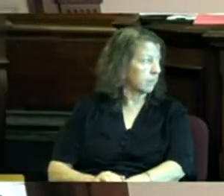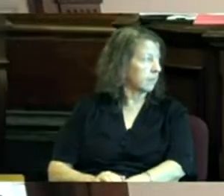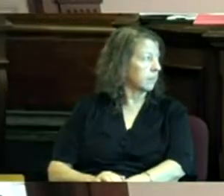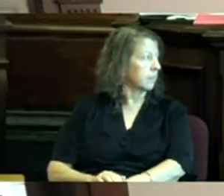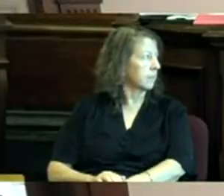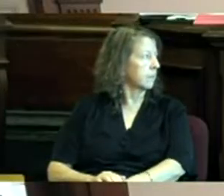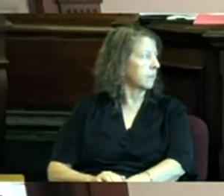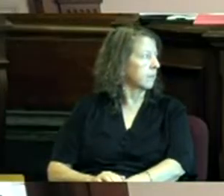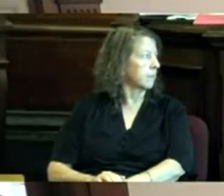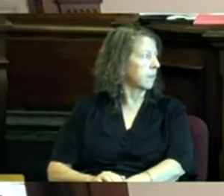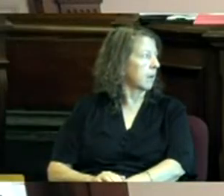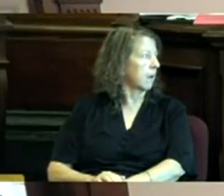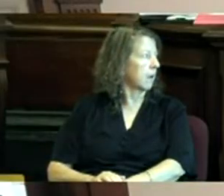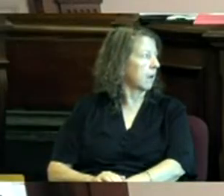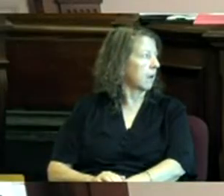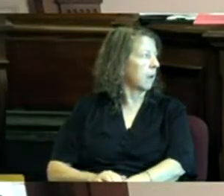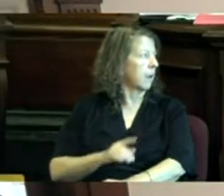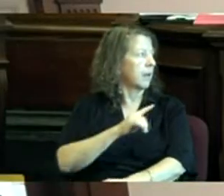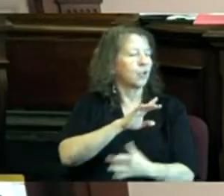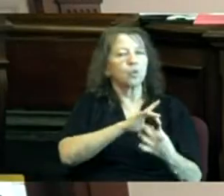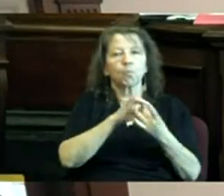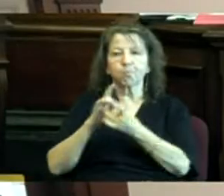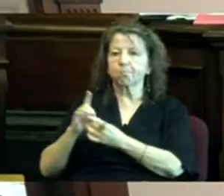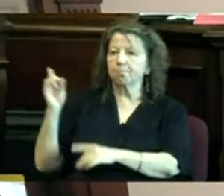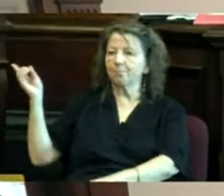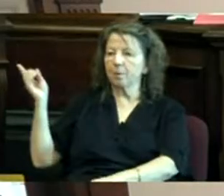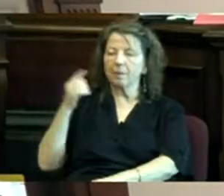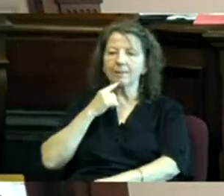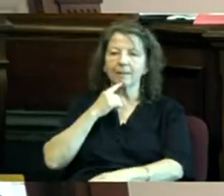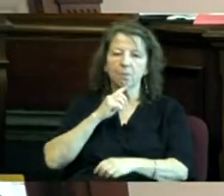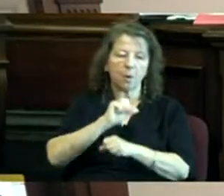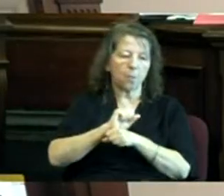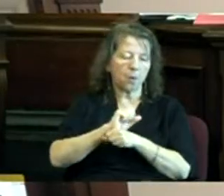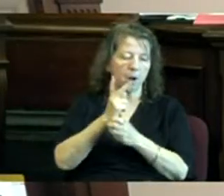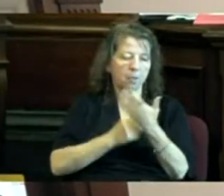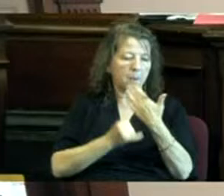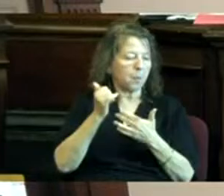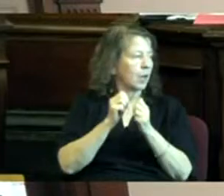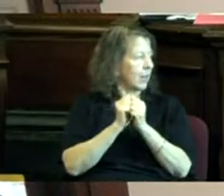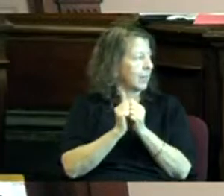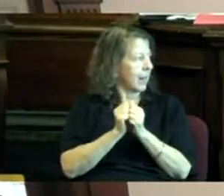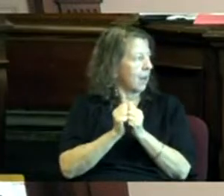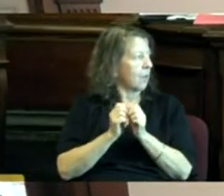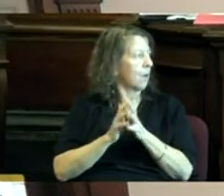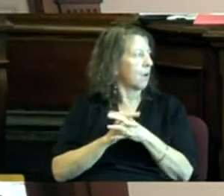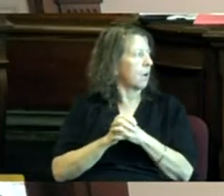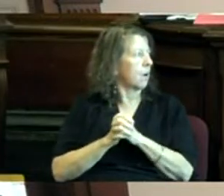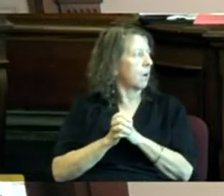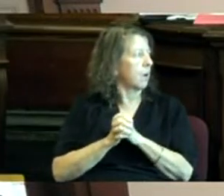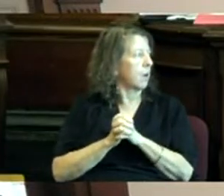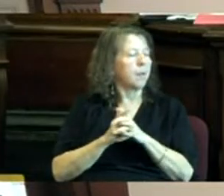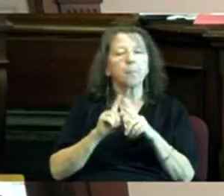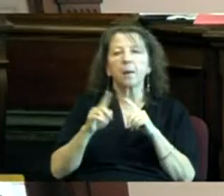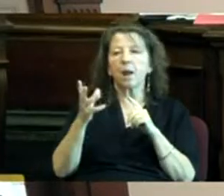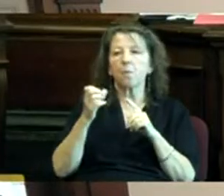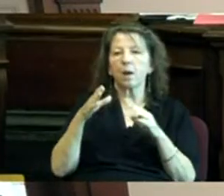President Harris. Thank you. I echo the remarks of my colleague